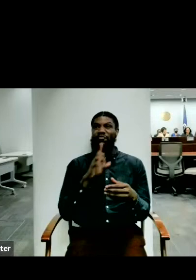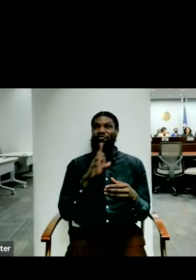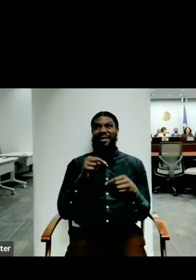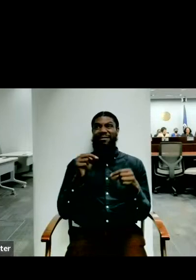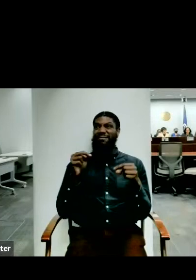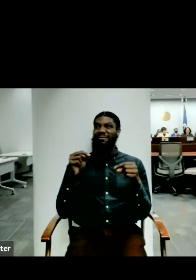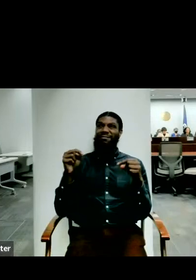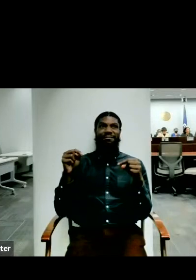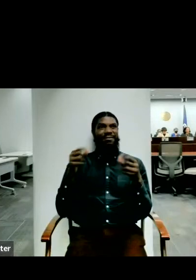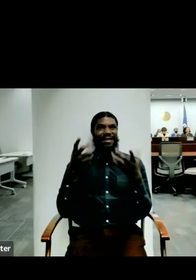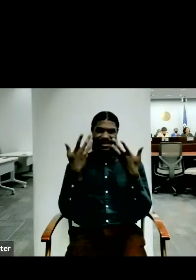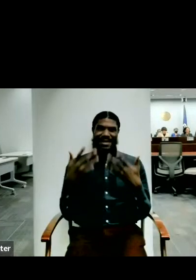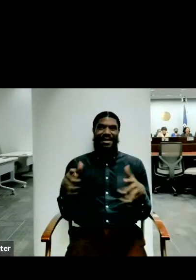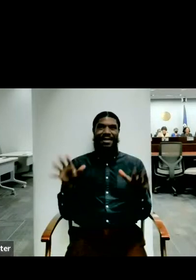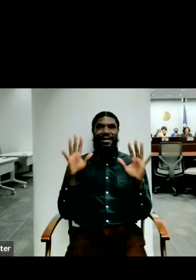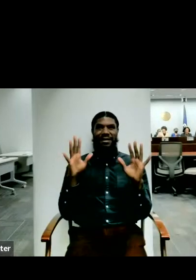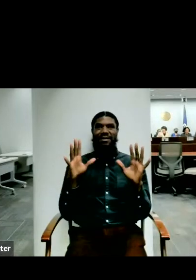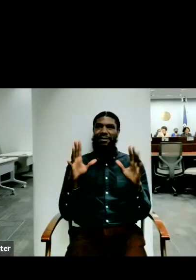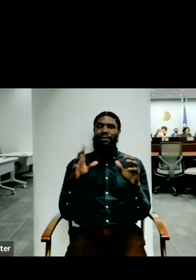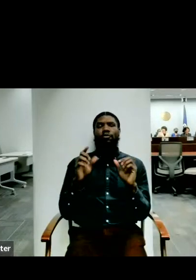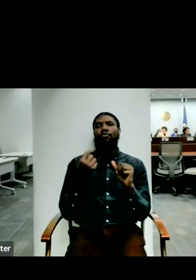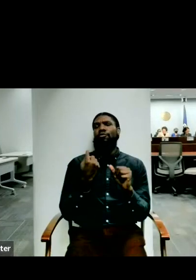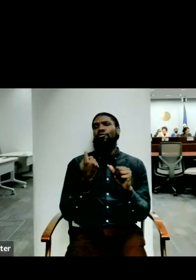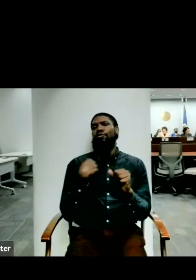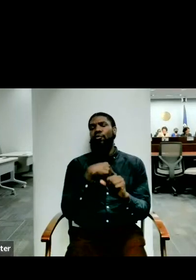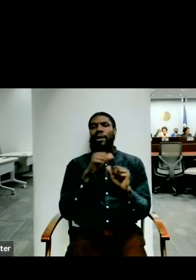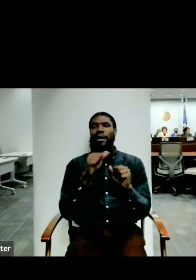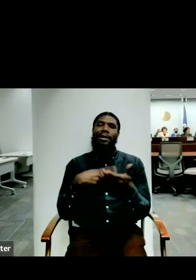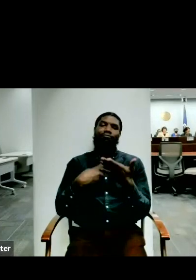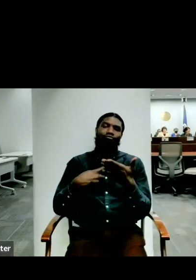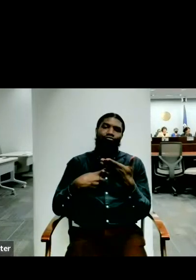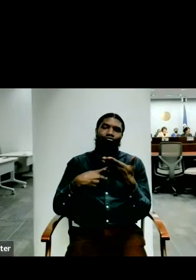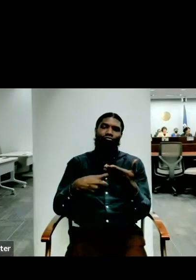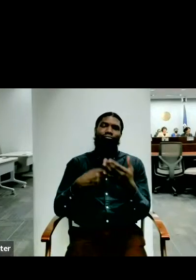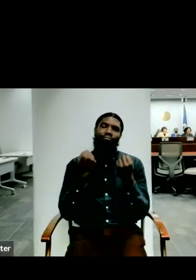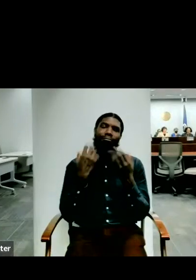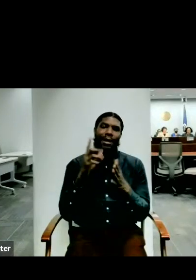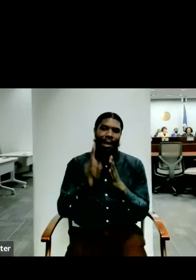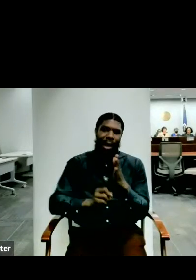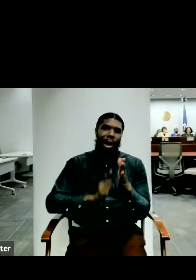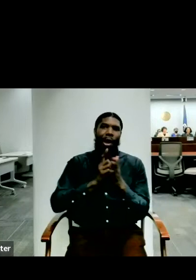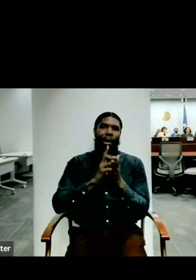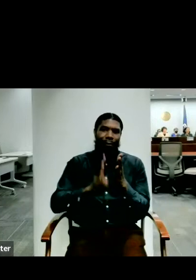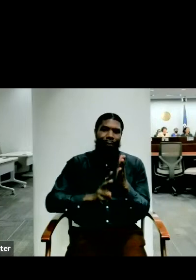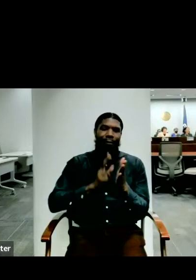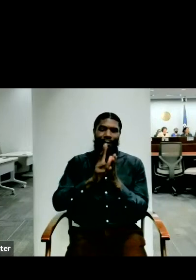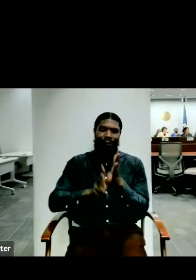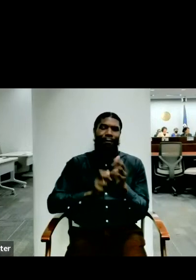although we could go many more hours if you all would indulge us, but I know we have limited time.